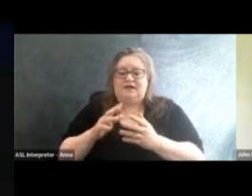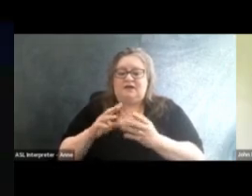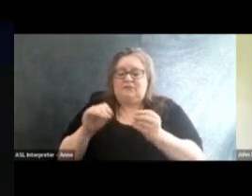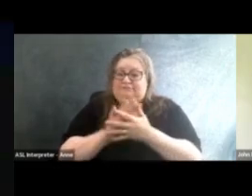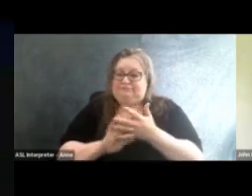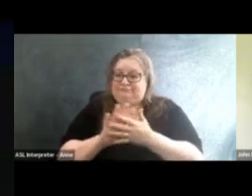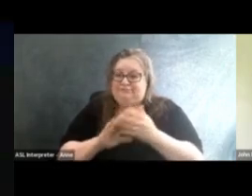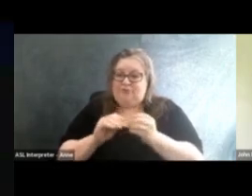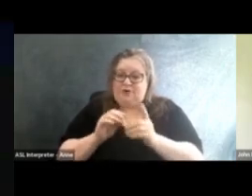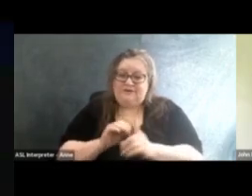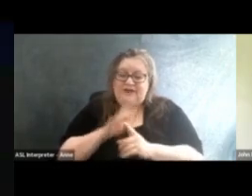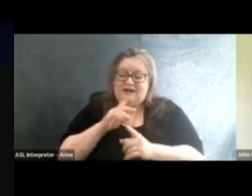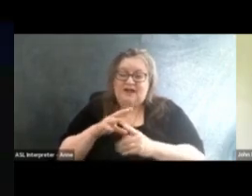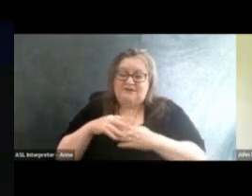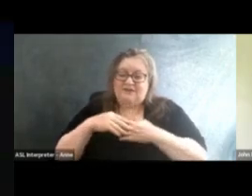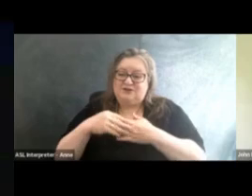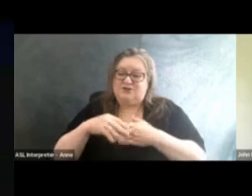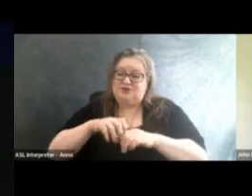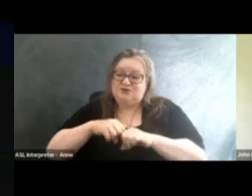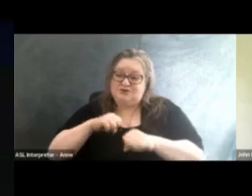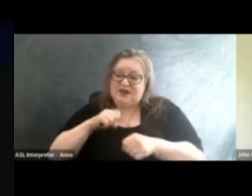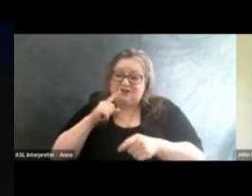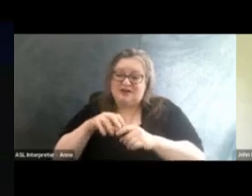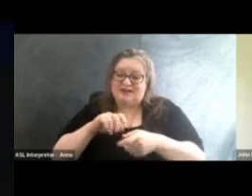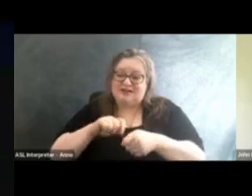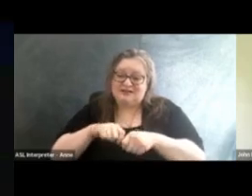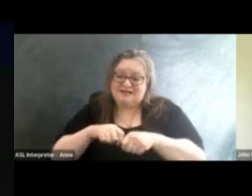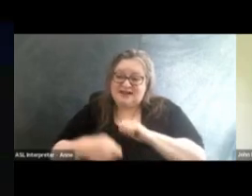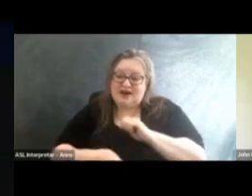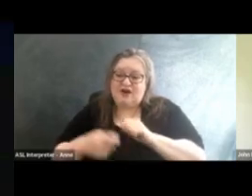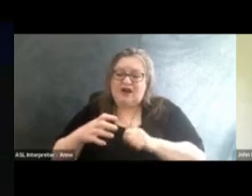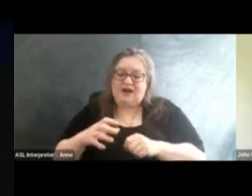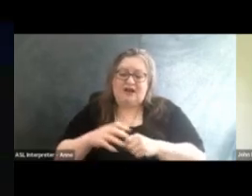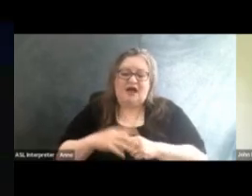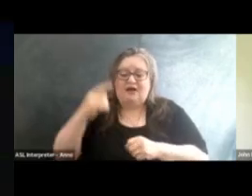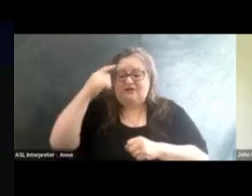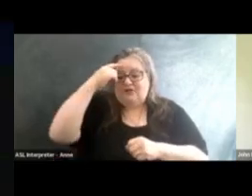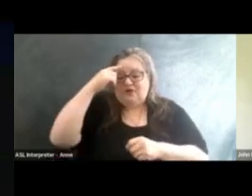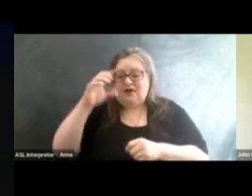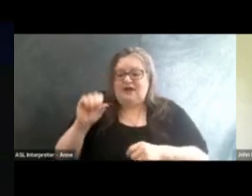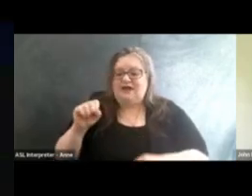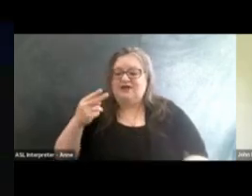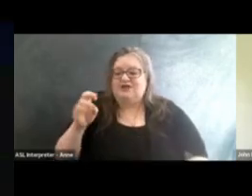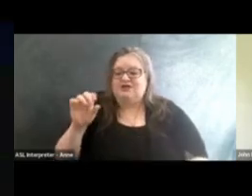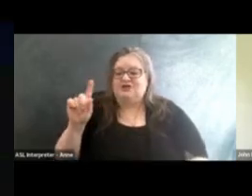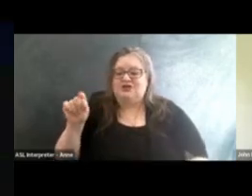of stretching and tearing of neuronal sheaths or neuronal bundles. And that's what these